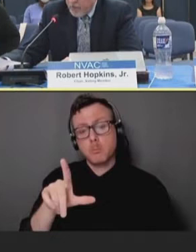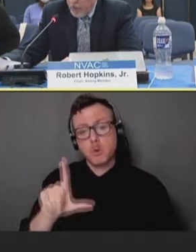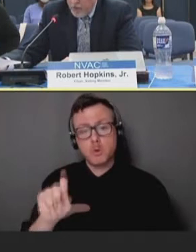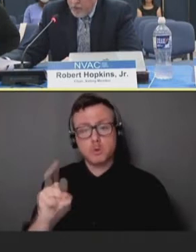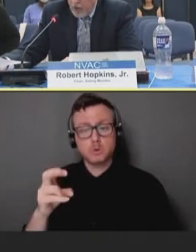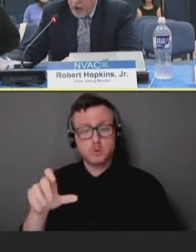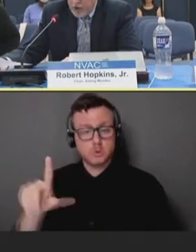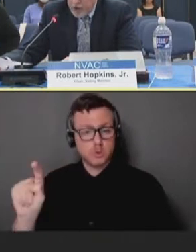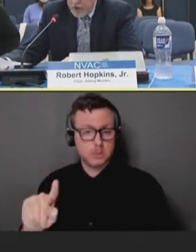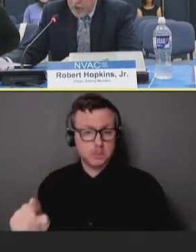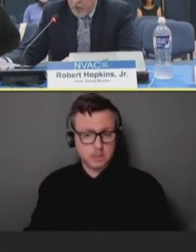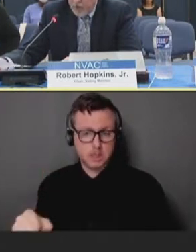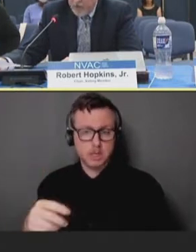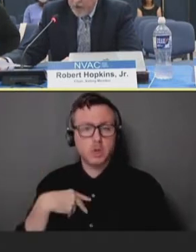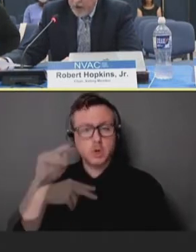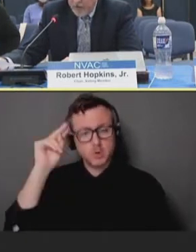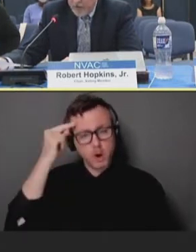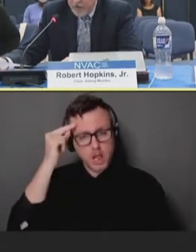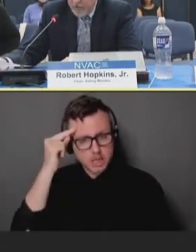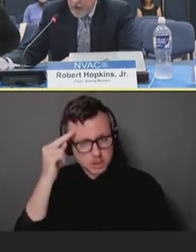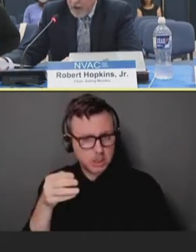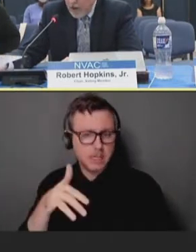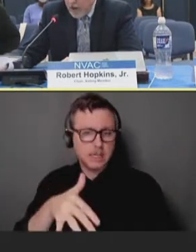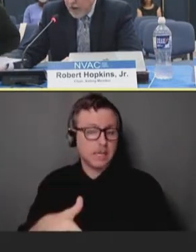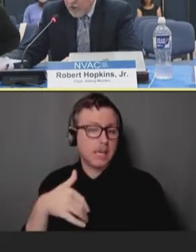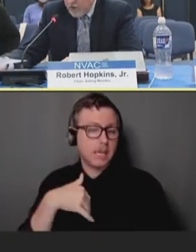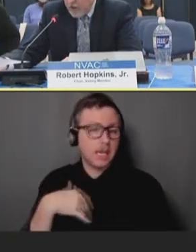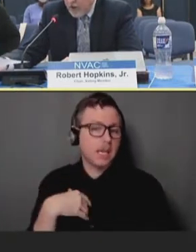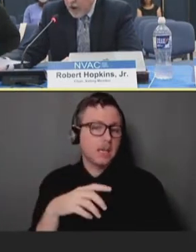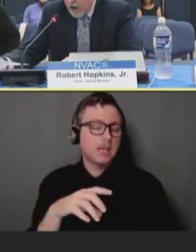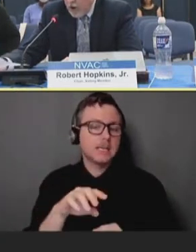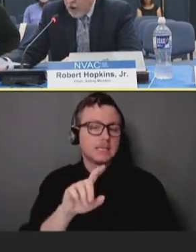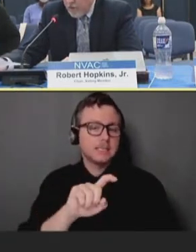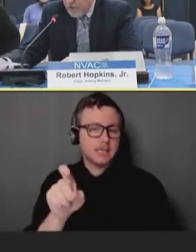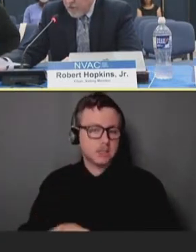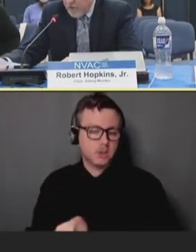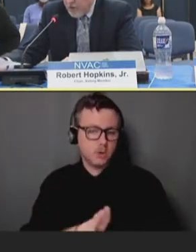Department of Neurology at the University of Texas; Dr. Steven Lehrer, a physician at